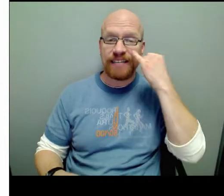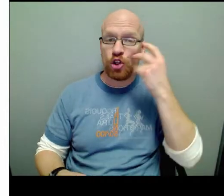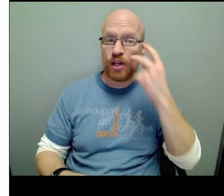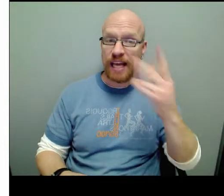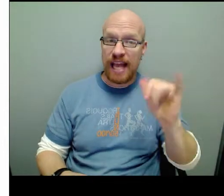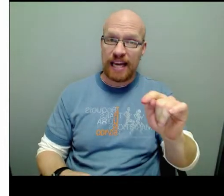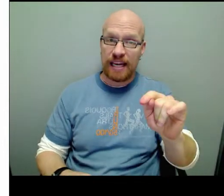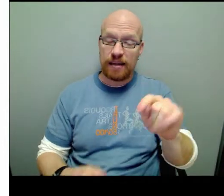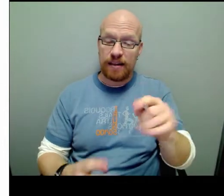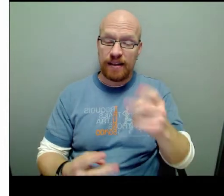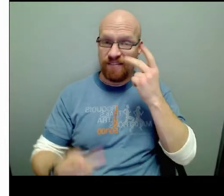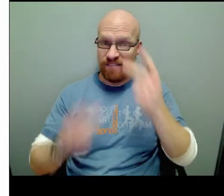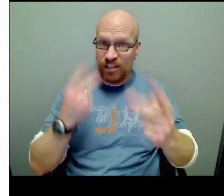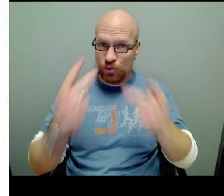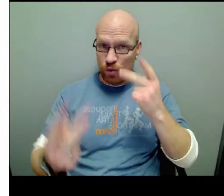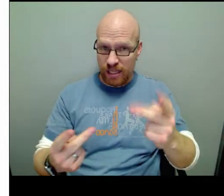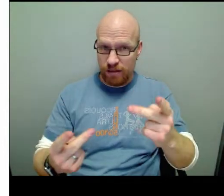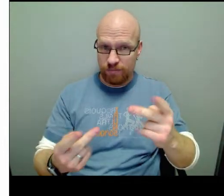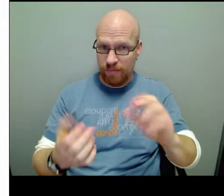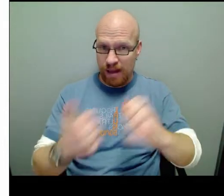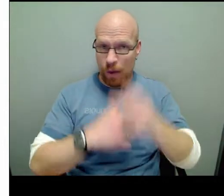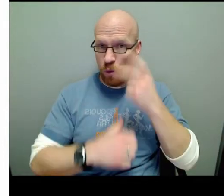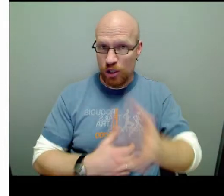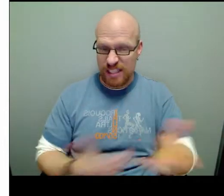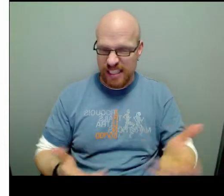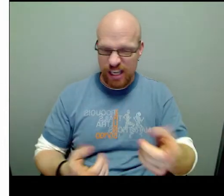If you're looking at it visually, how it looks is here.